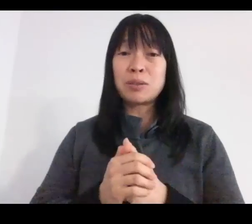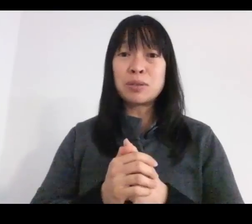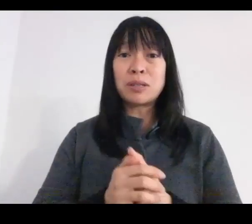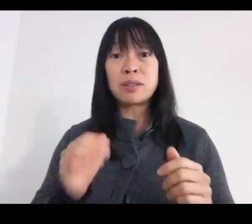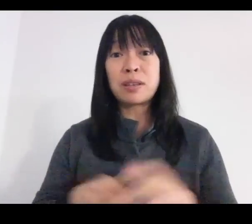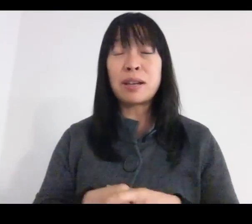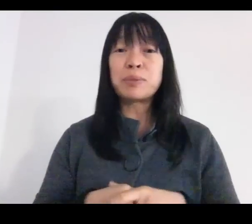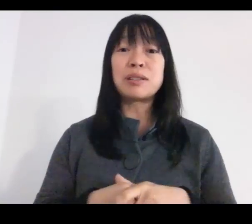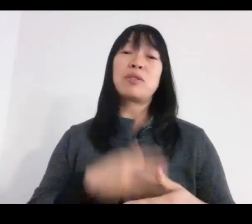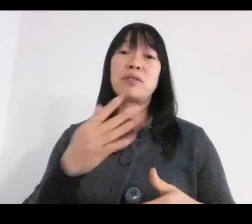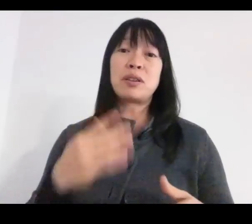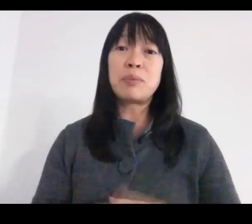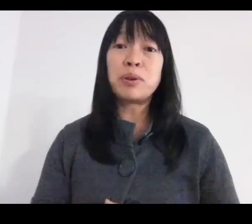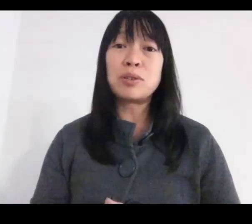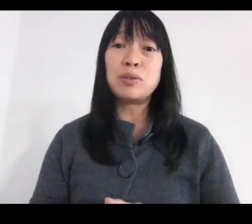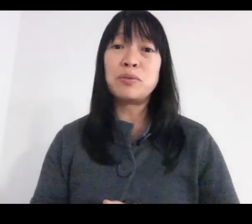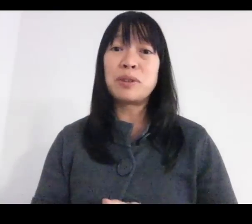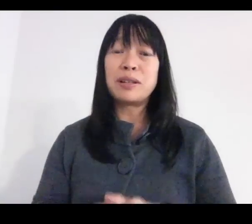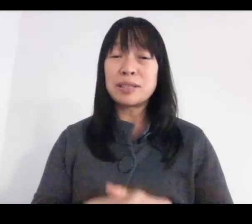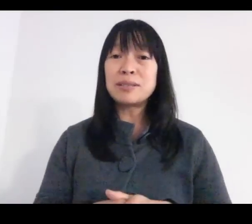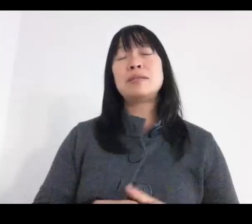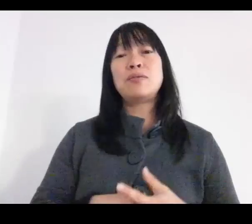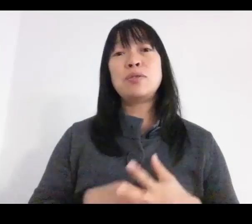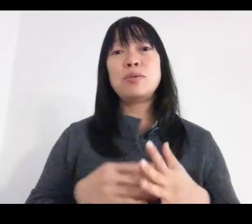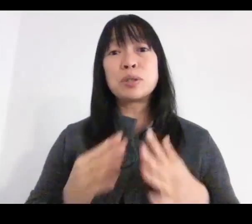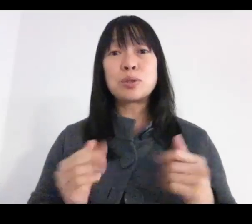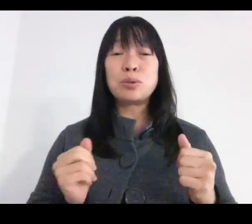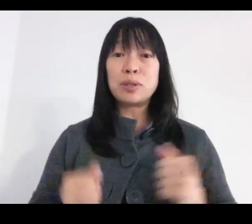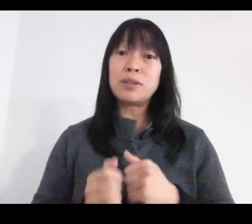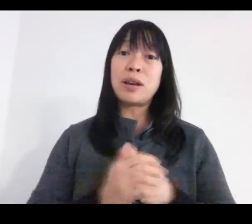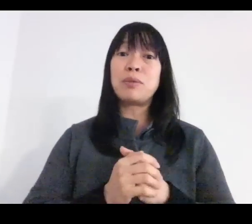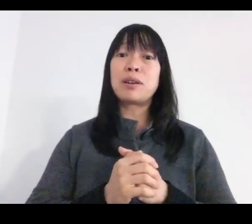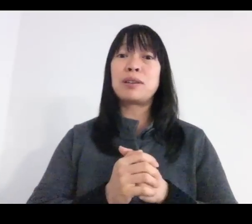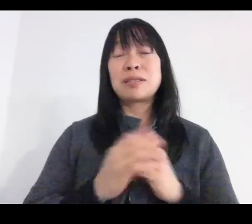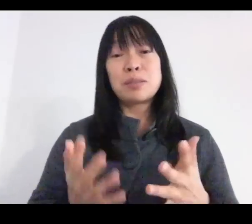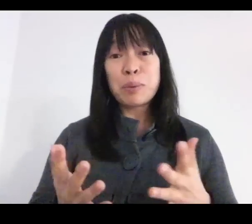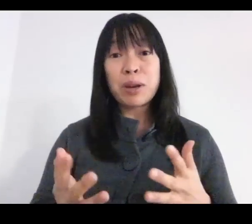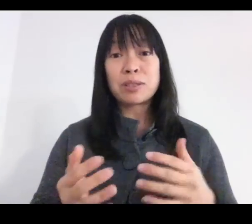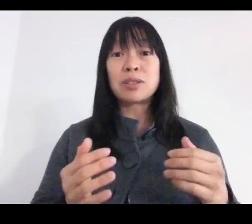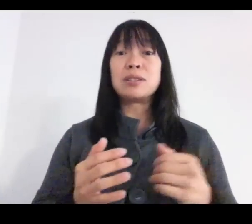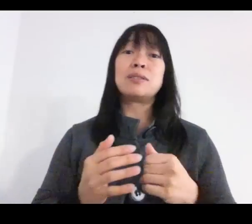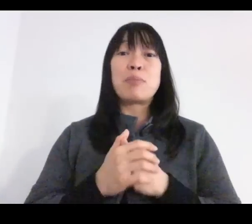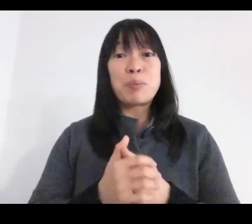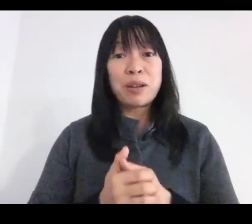so you can get updated whenever I upload a new lesson. If you want to learn how I teach people how to sign and make money